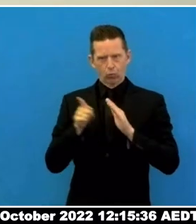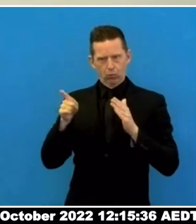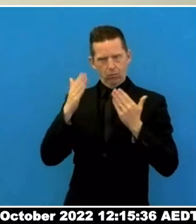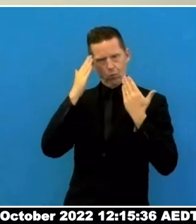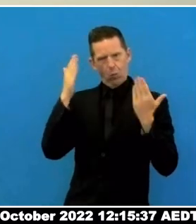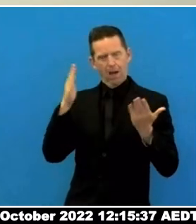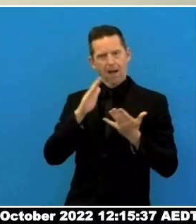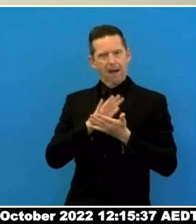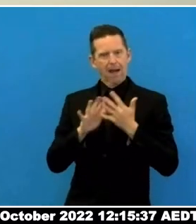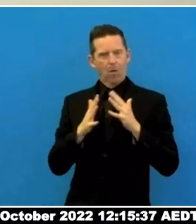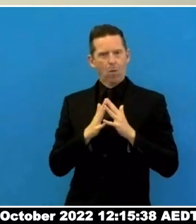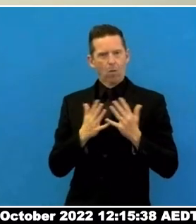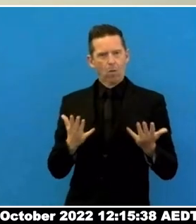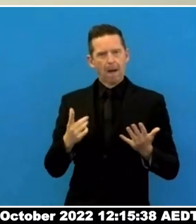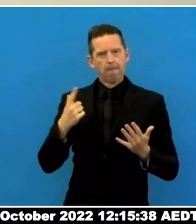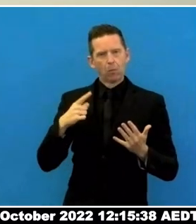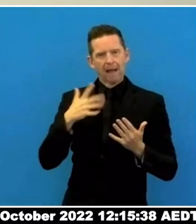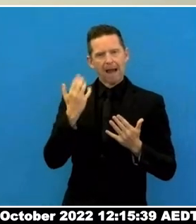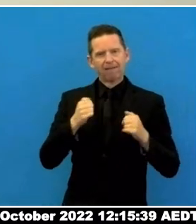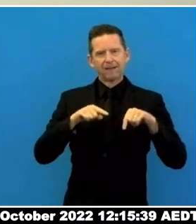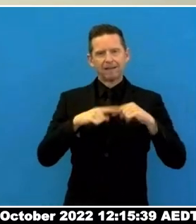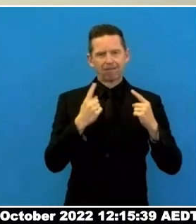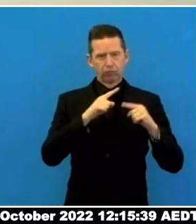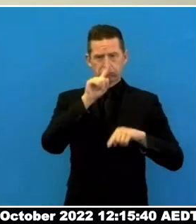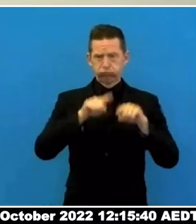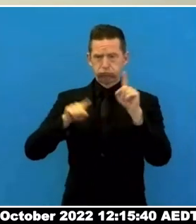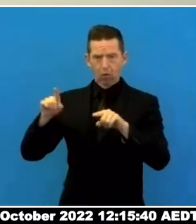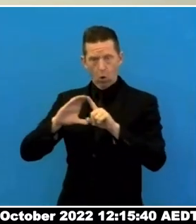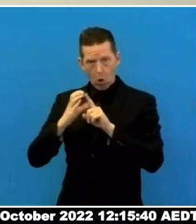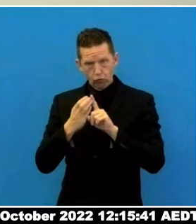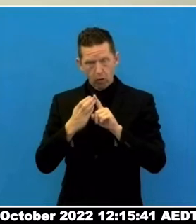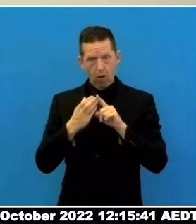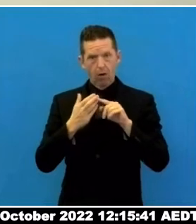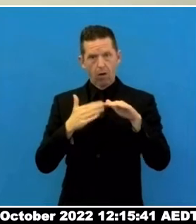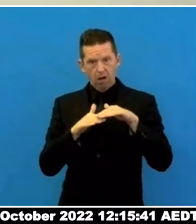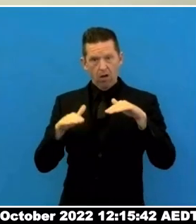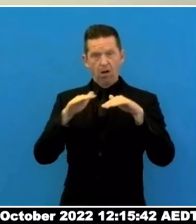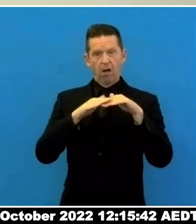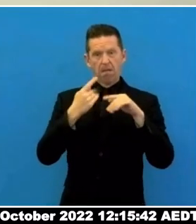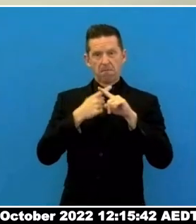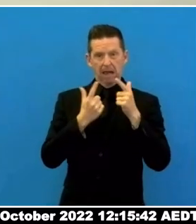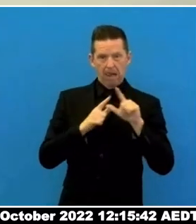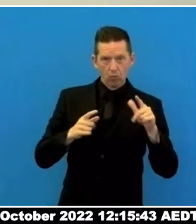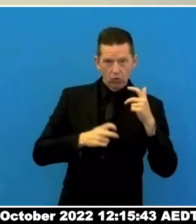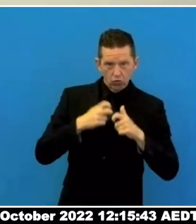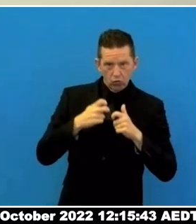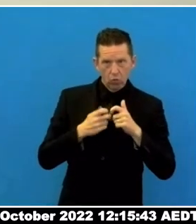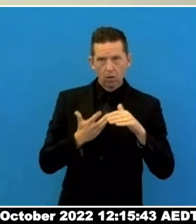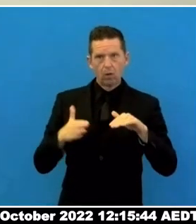when there's overlays of being culturally and linguistically diverse, plus trauma, plus dislocation, plus language and cultural briefs.